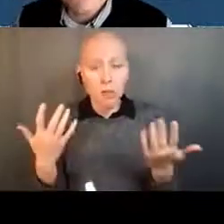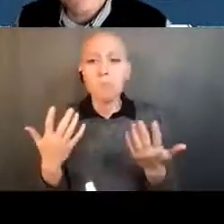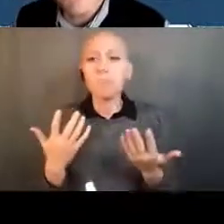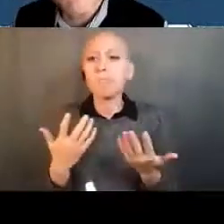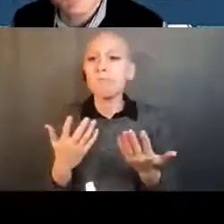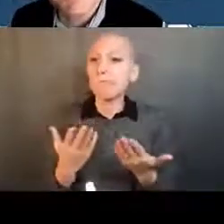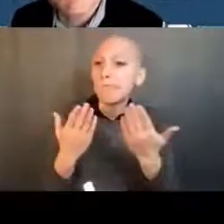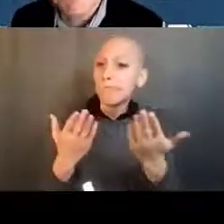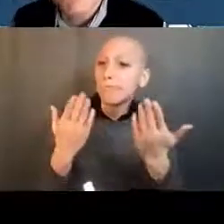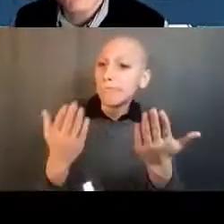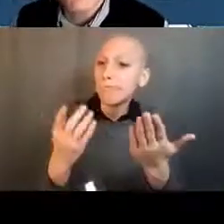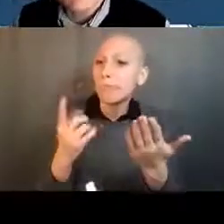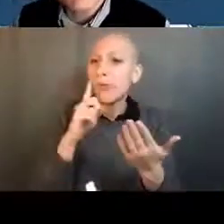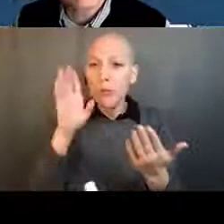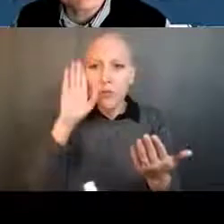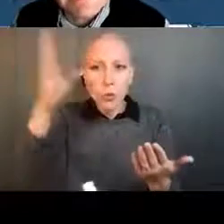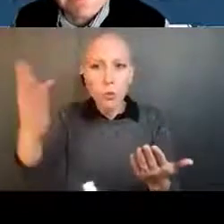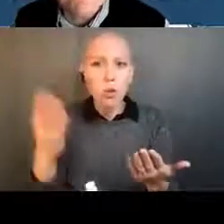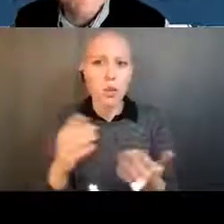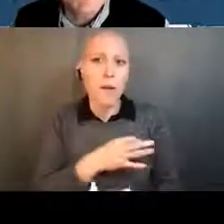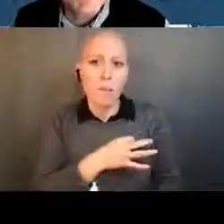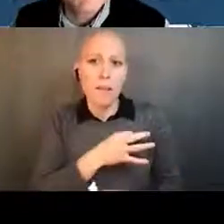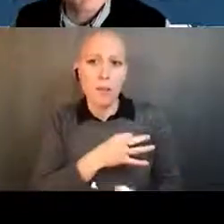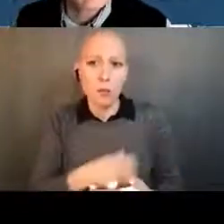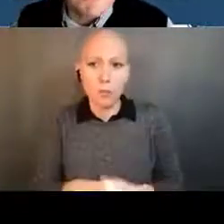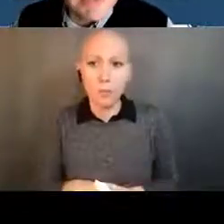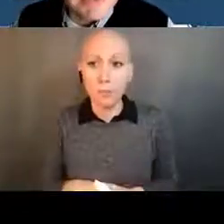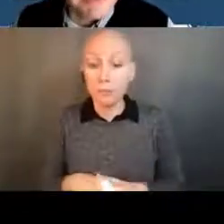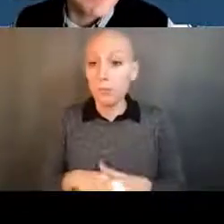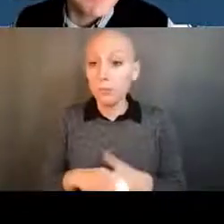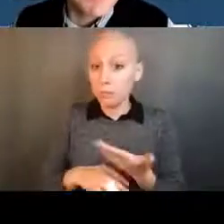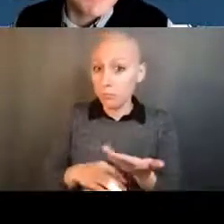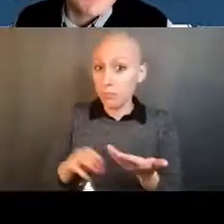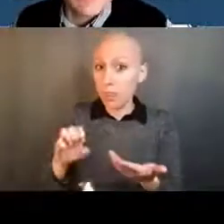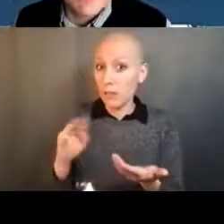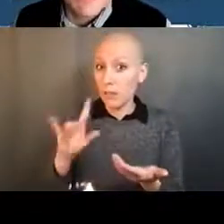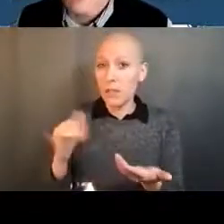So Emily, what is needed to be able to submit an application to the NIH?